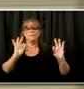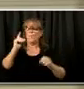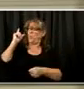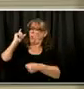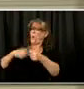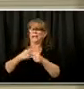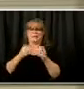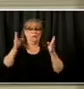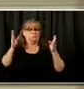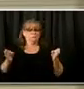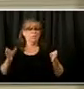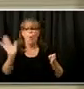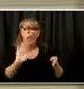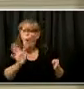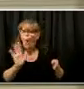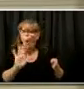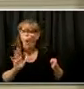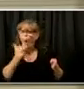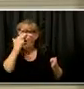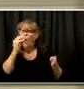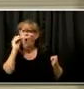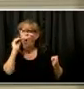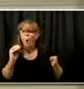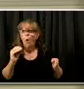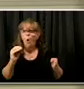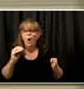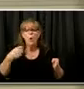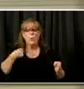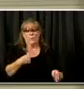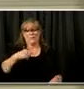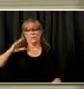challenged appropriately and leading to better intellectual development and long-term mental